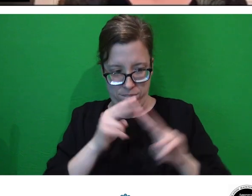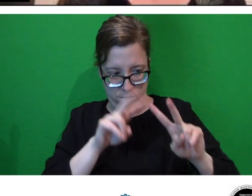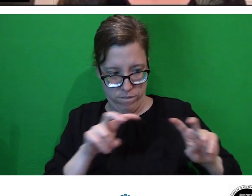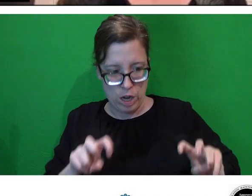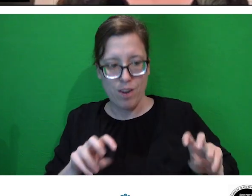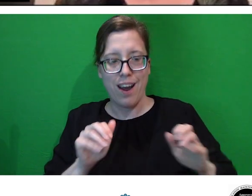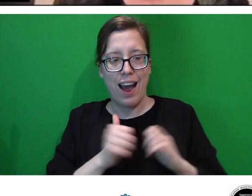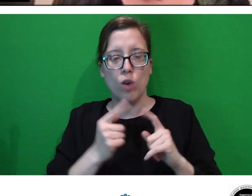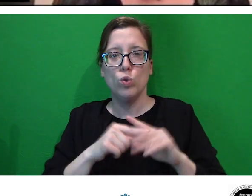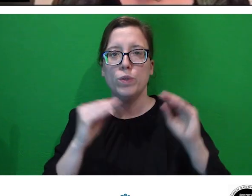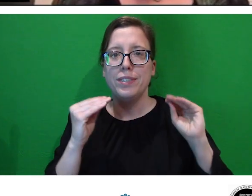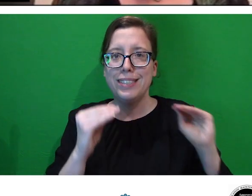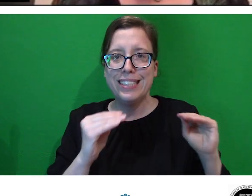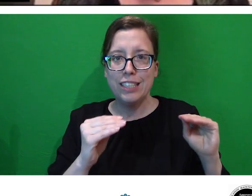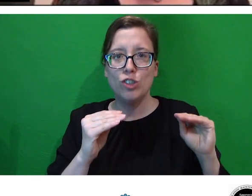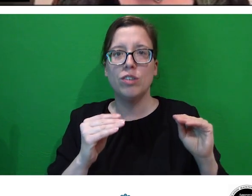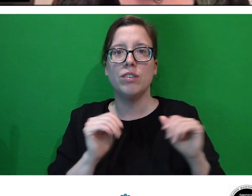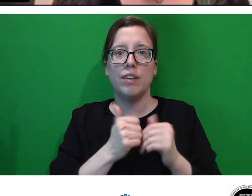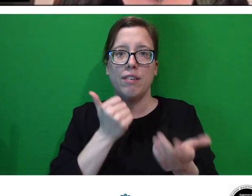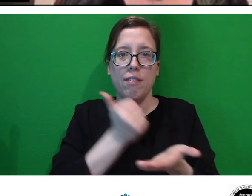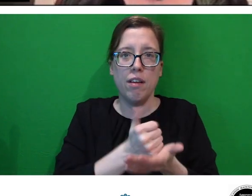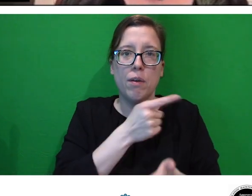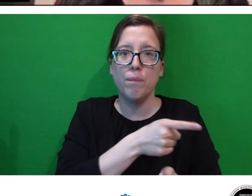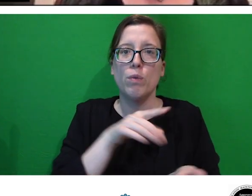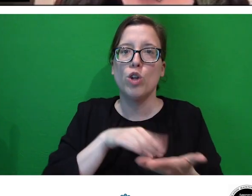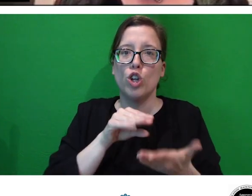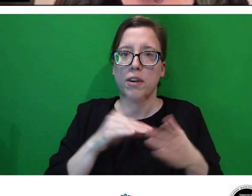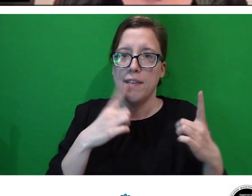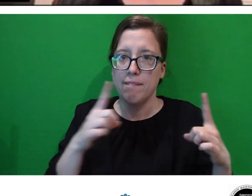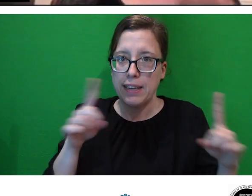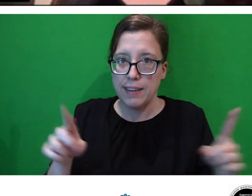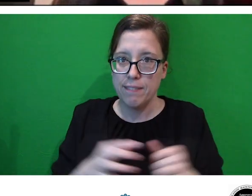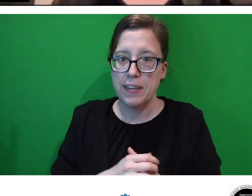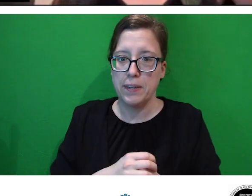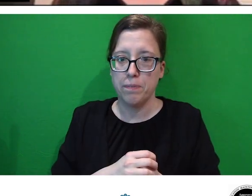through gestures and TouchChat. Totally different. You have to figure